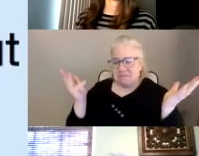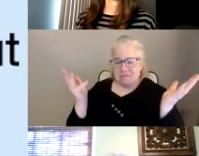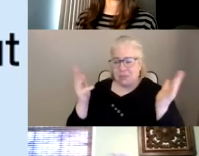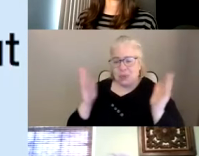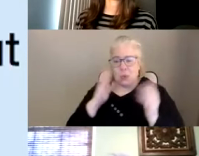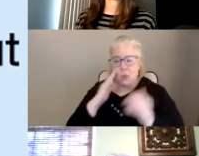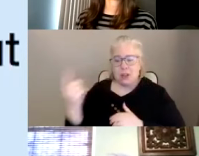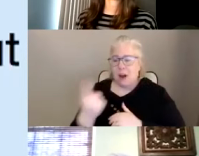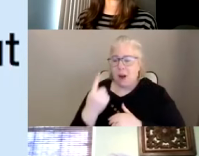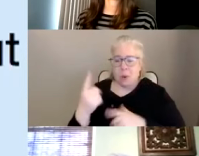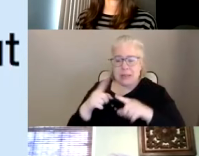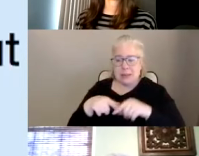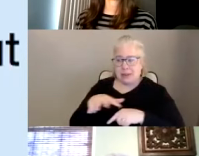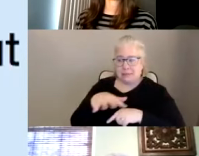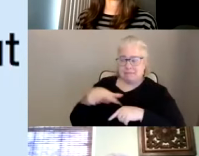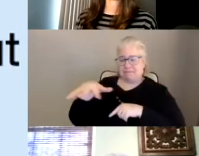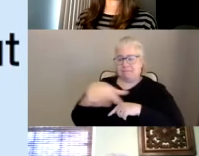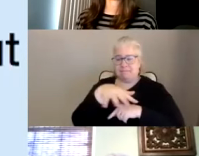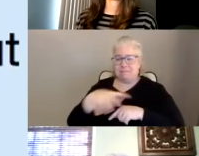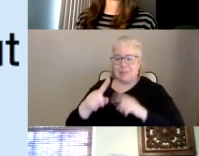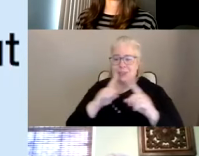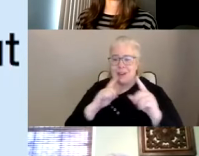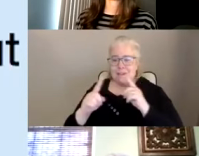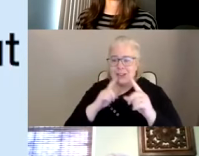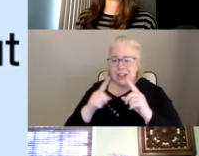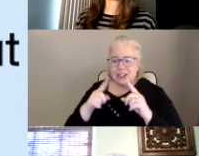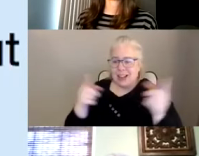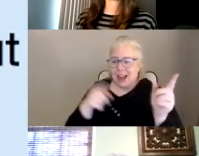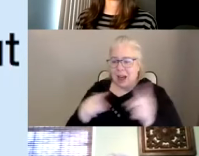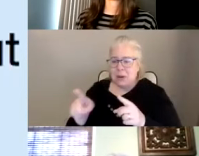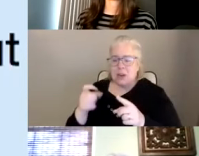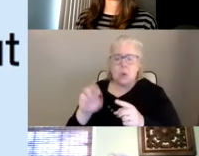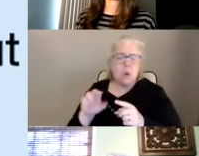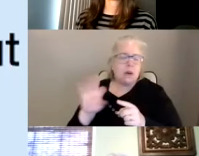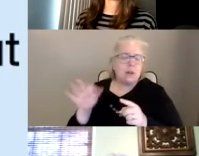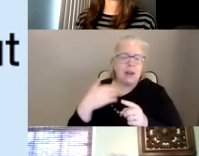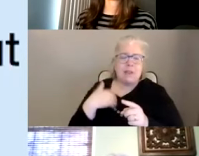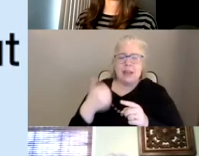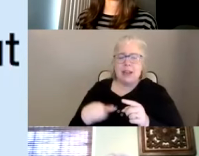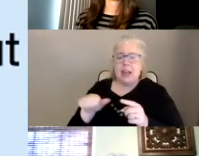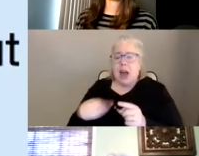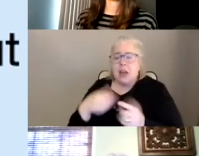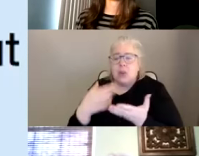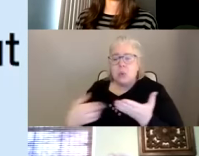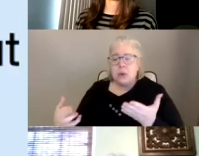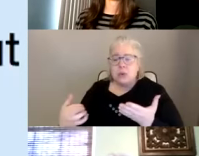on the conversations that you're having, right. Or if you have any of these other resources in place.